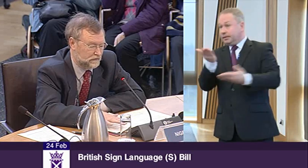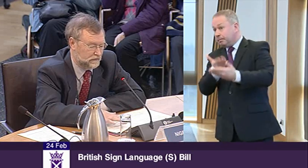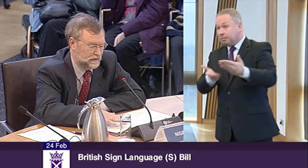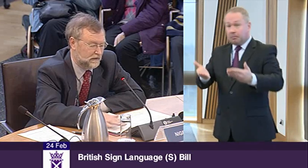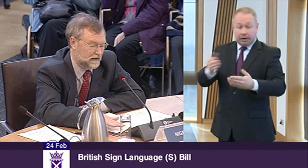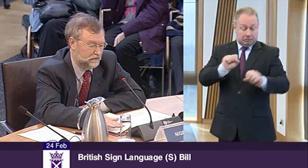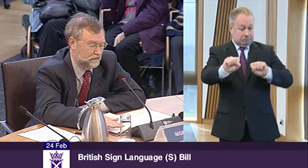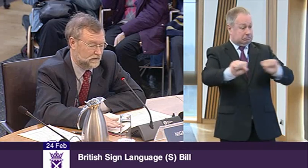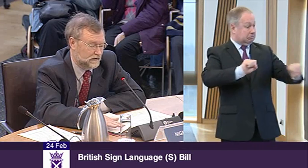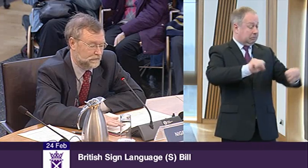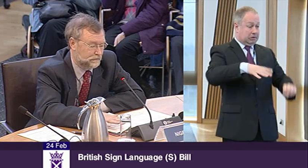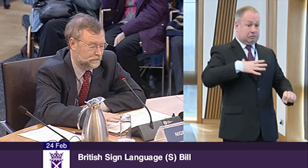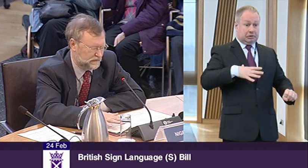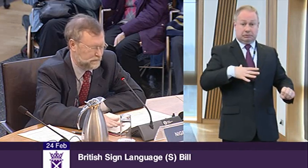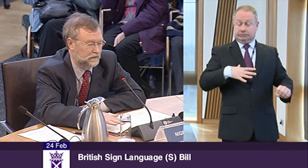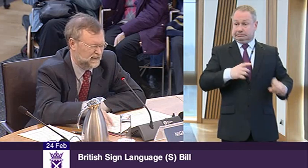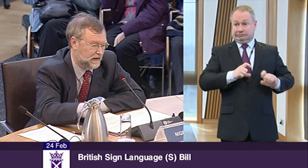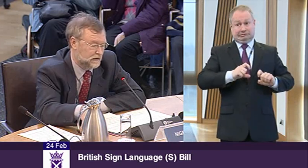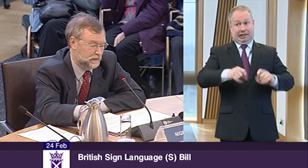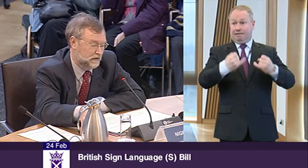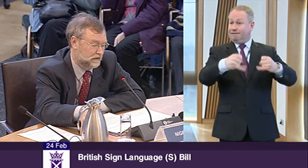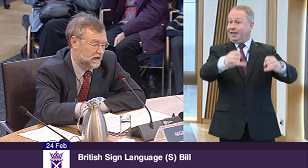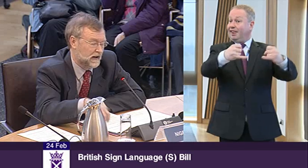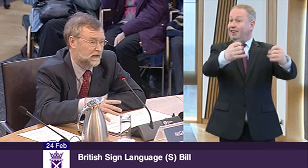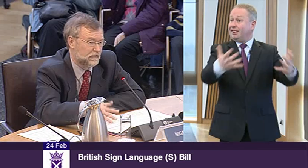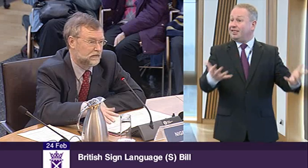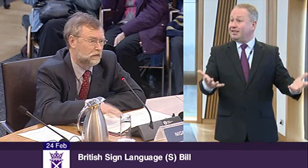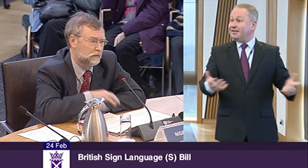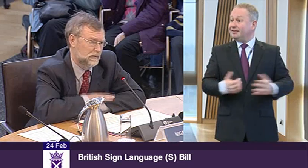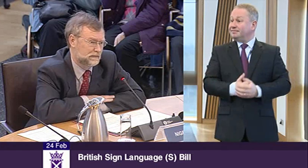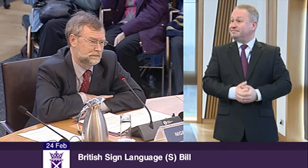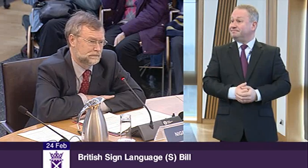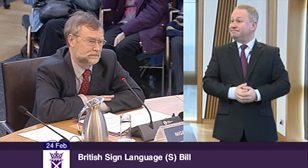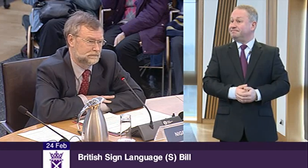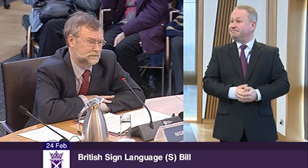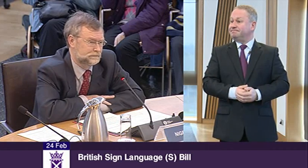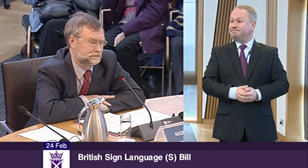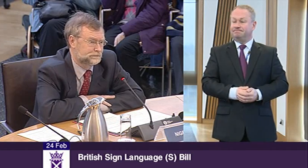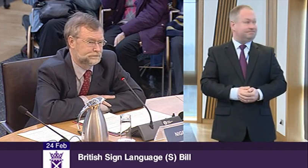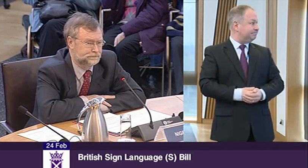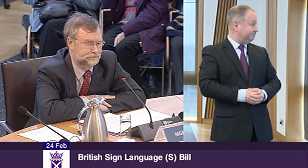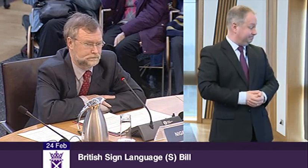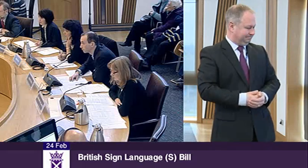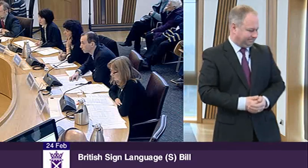about how to meet the needs of the profoundly deaf communities no further forward.